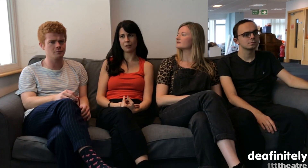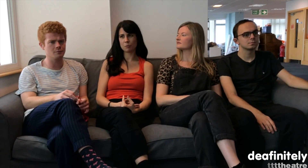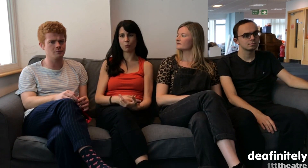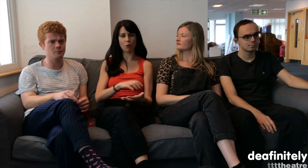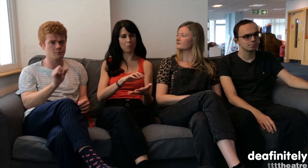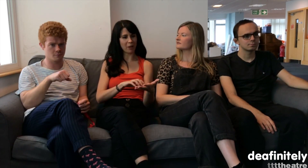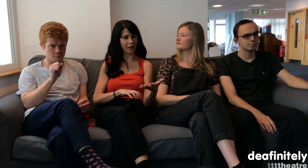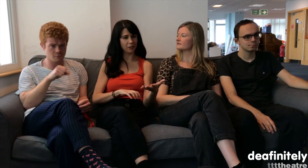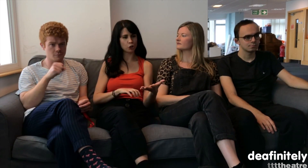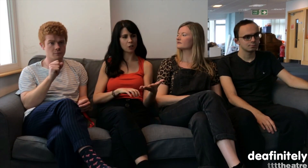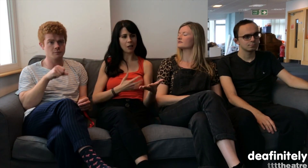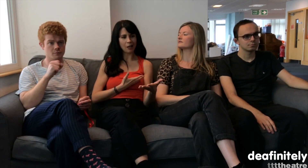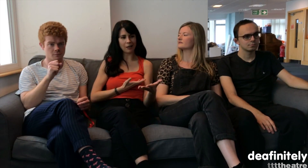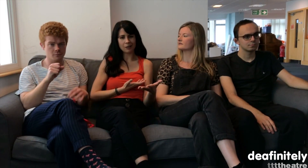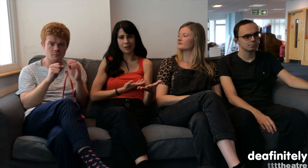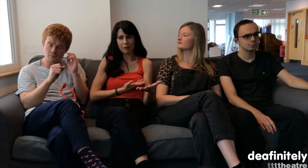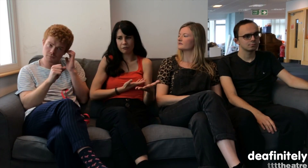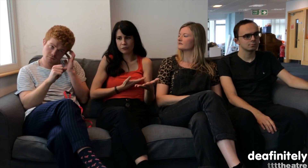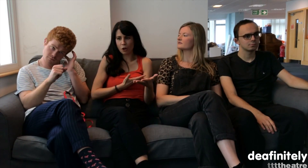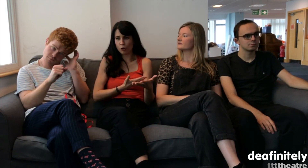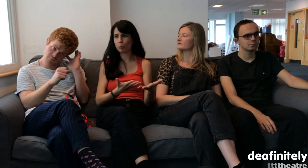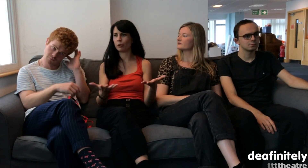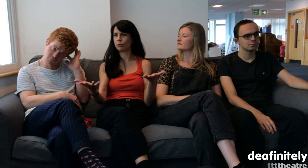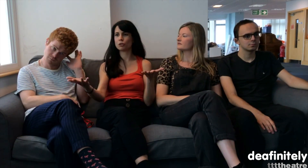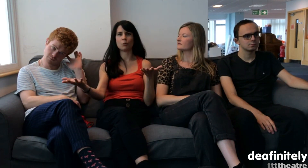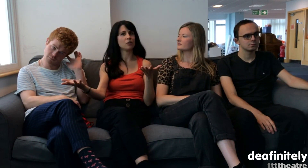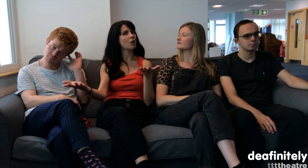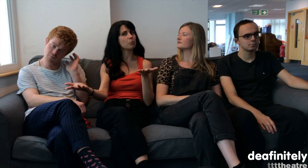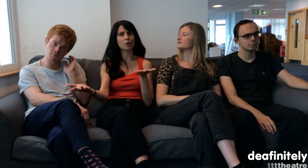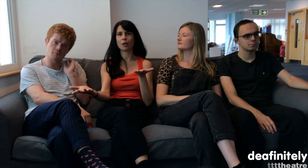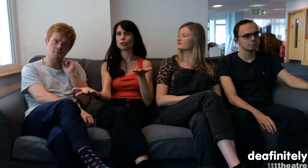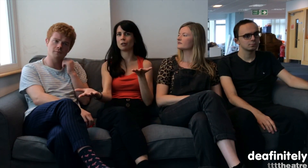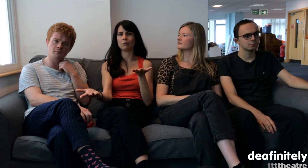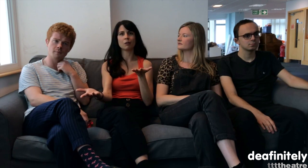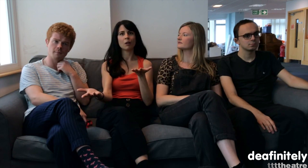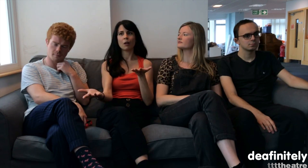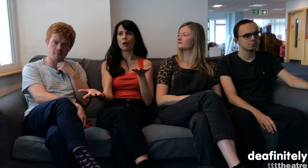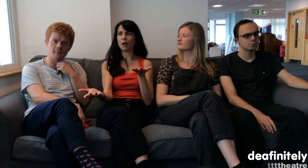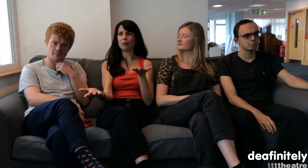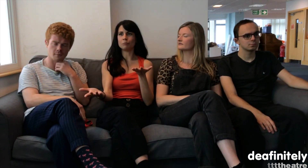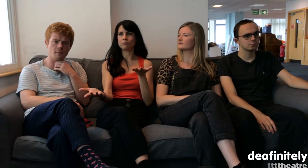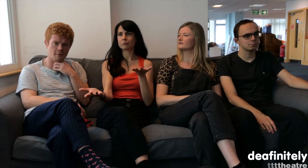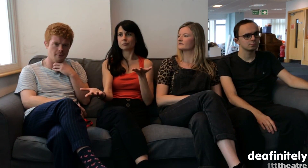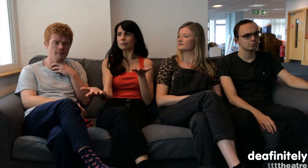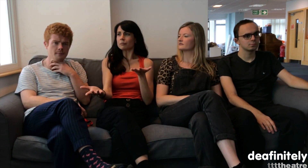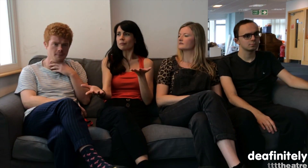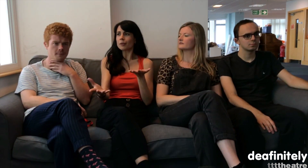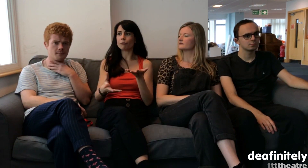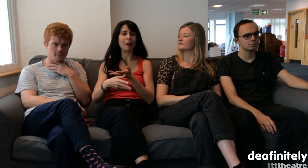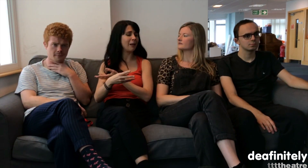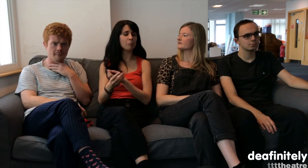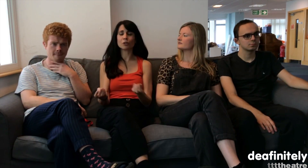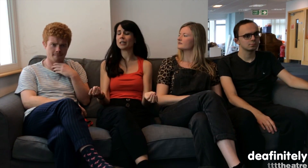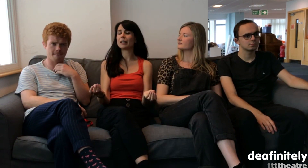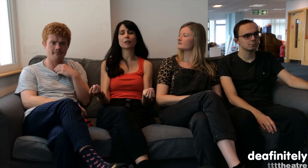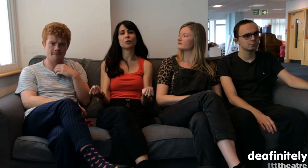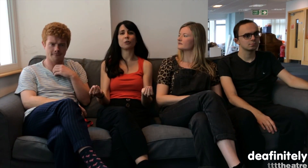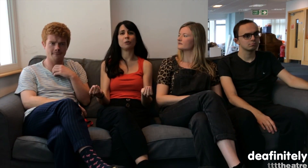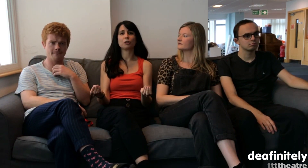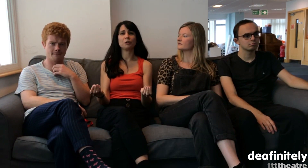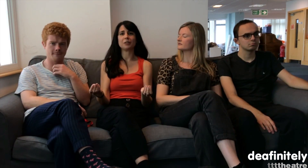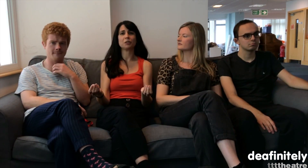put on page and left open to interpretation anybody who chooses to